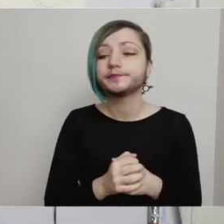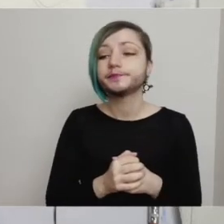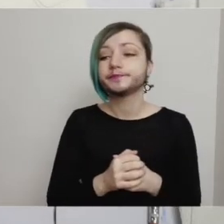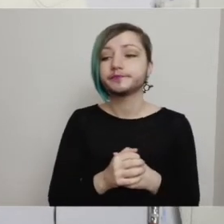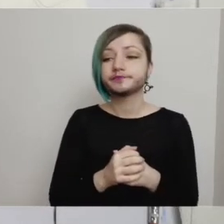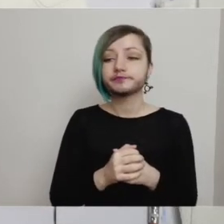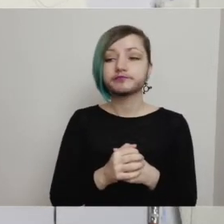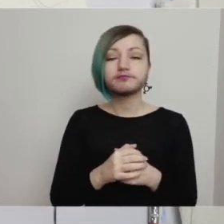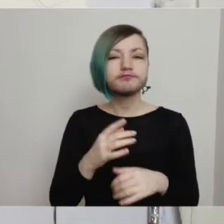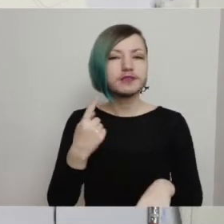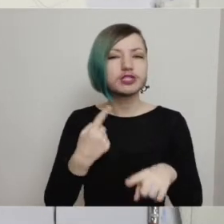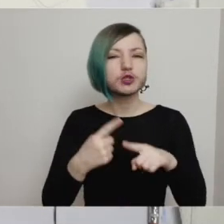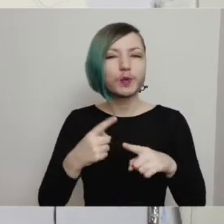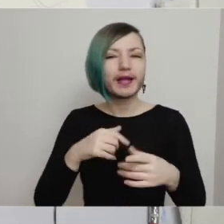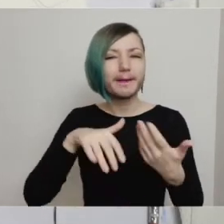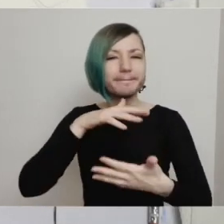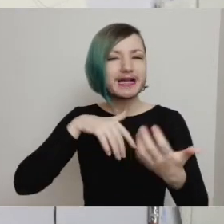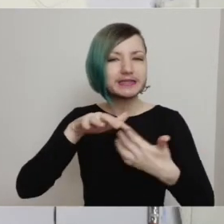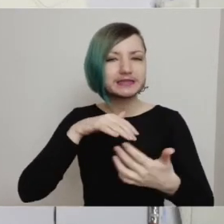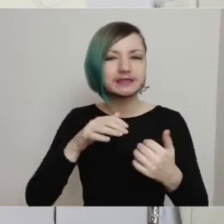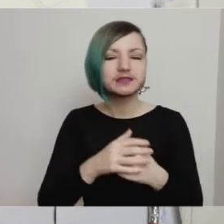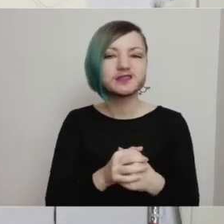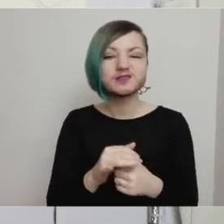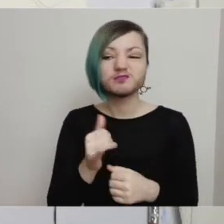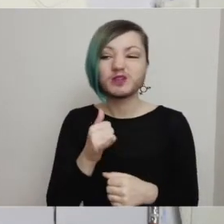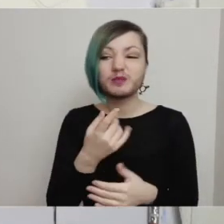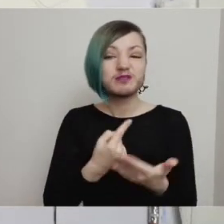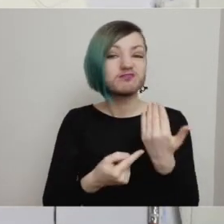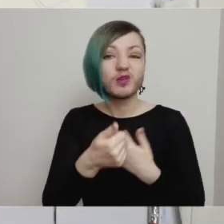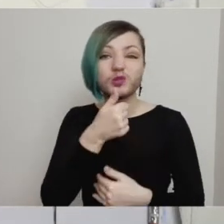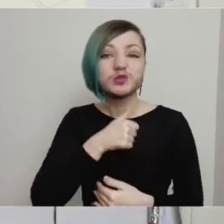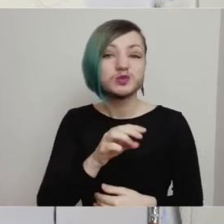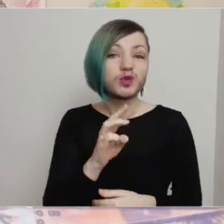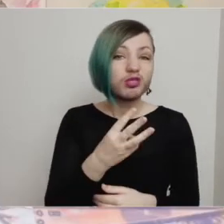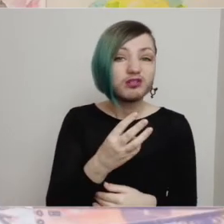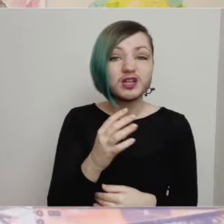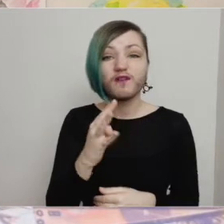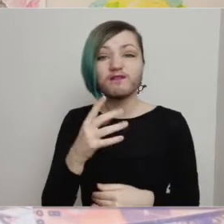mixing them i'm probably only going to use about three or four colors from this little palette here